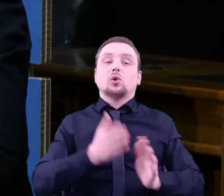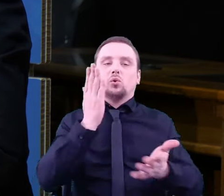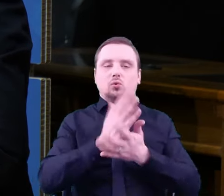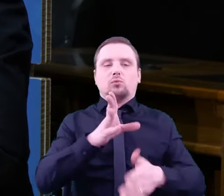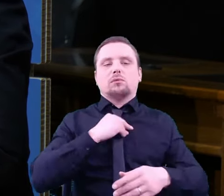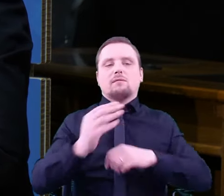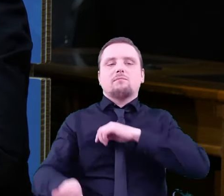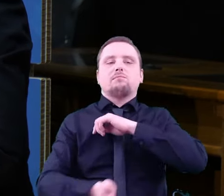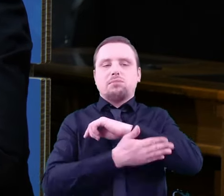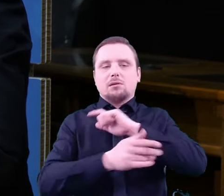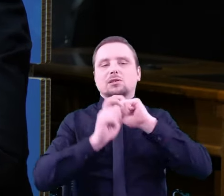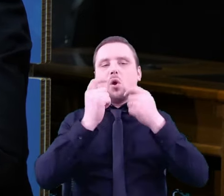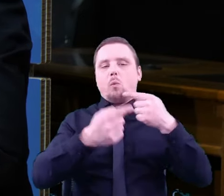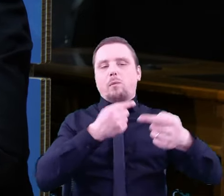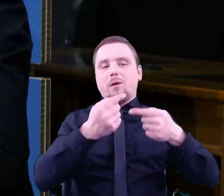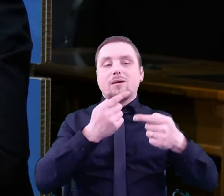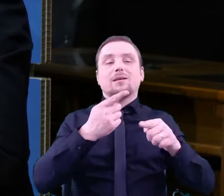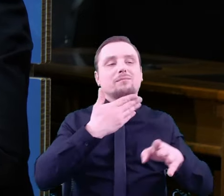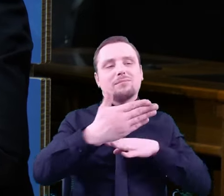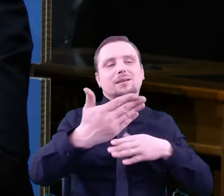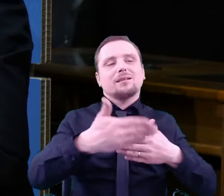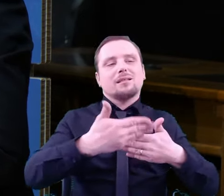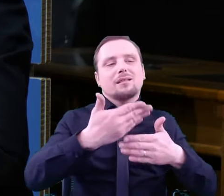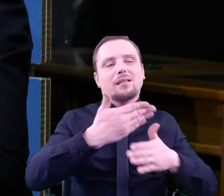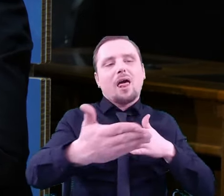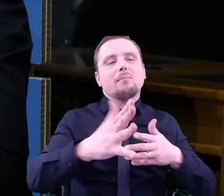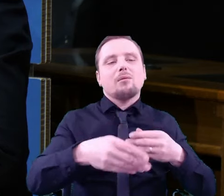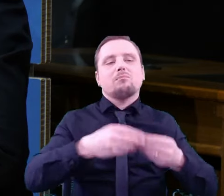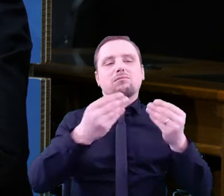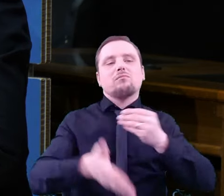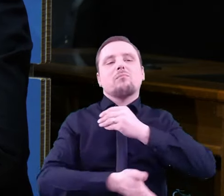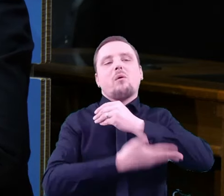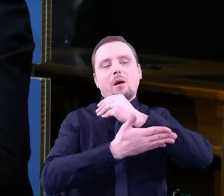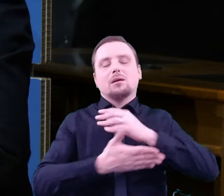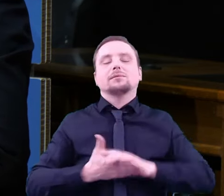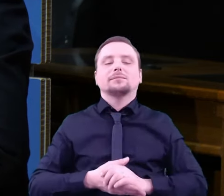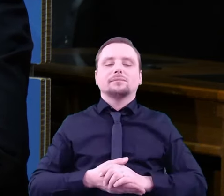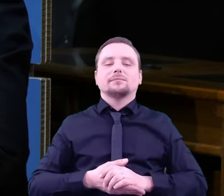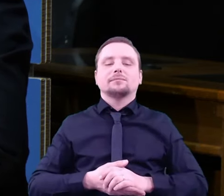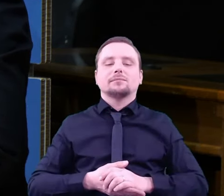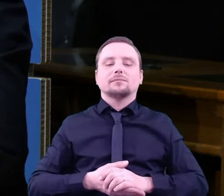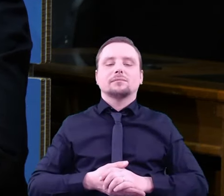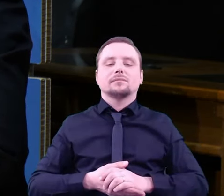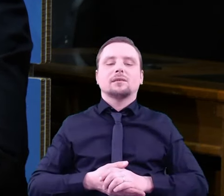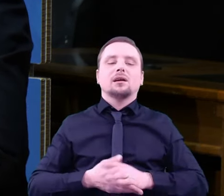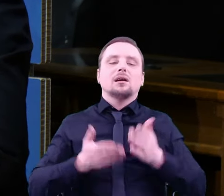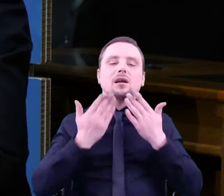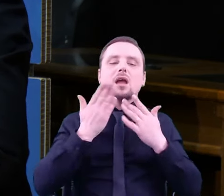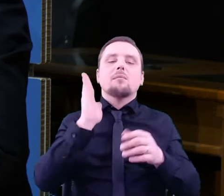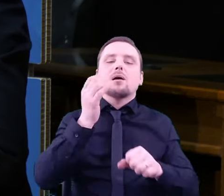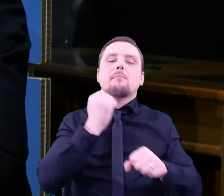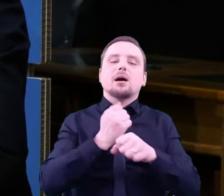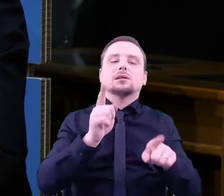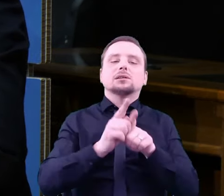We hope that it will continue to assist us in the future and, with the right modifications, protect our planet.